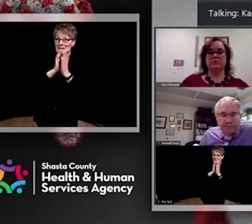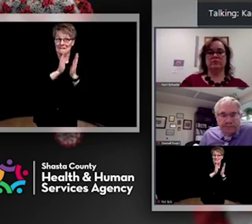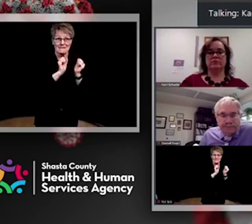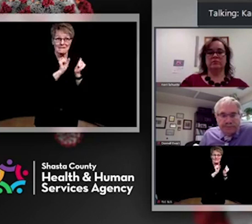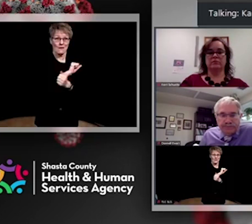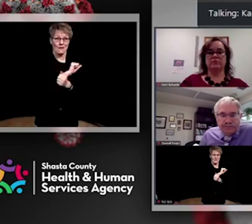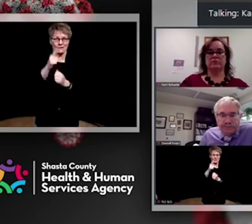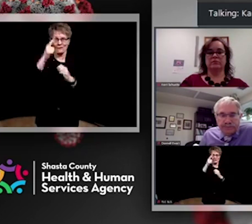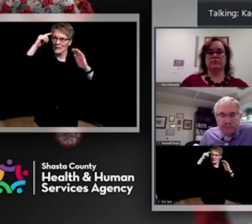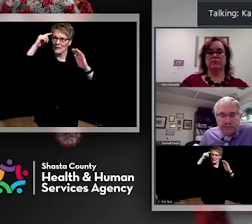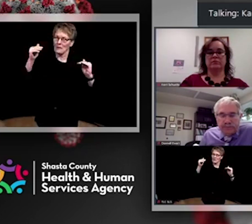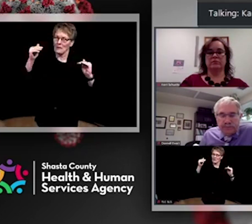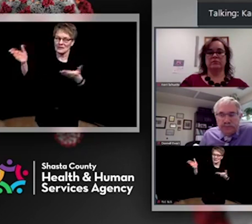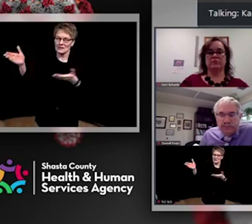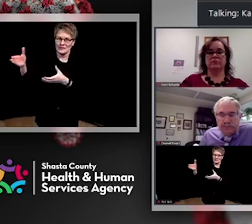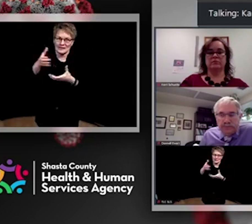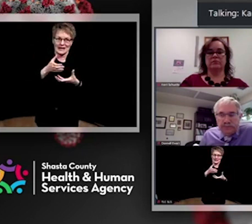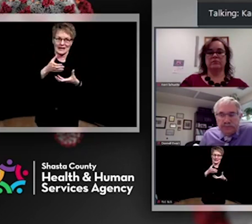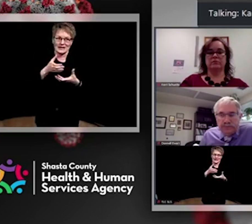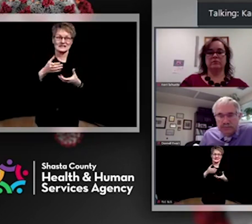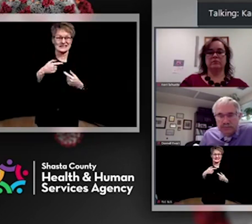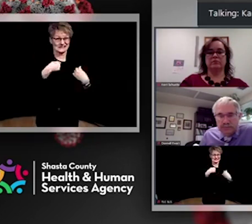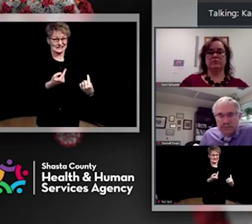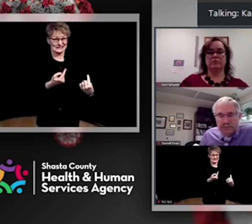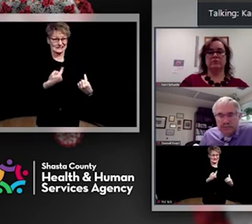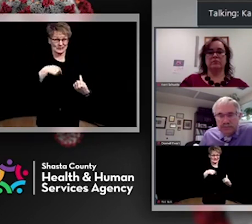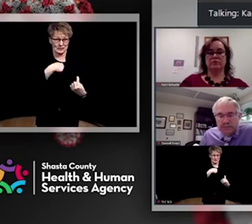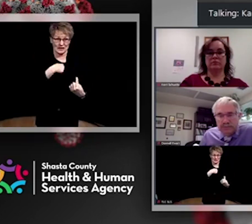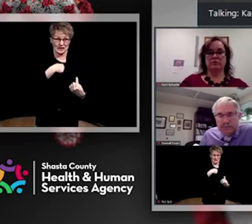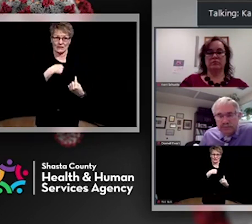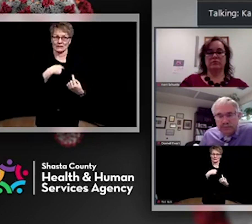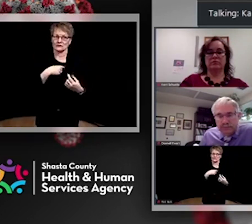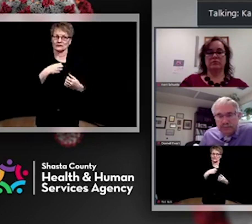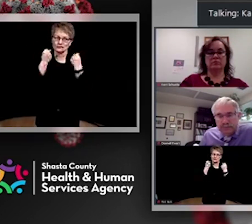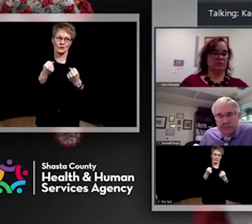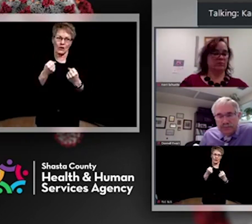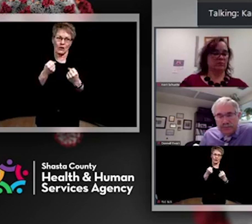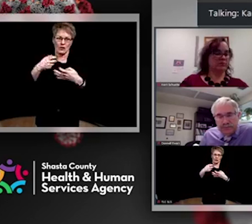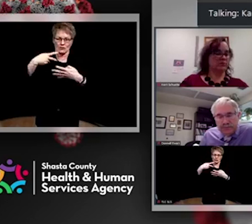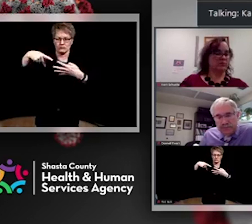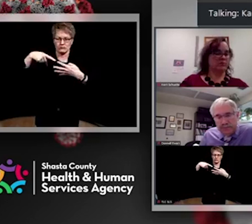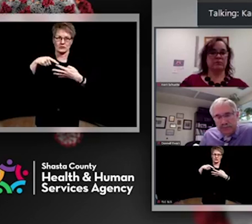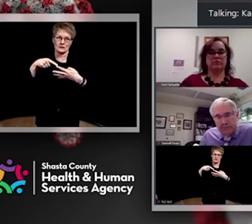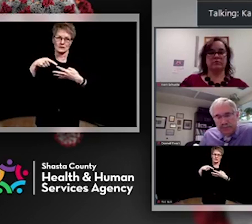that we are likely to receive those. and that would be starting up sometime next week. So,